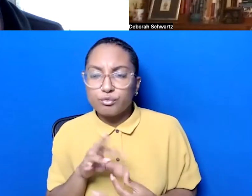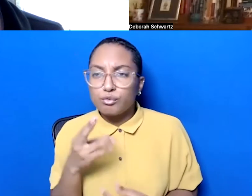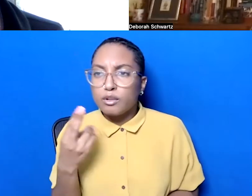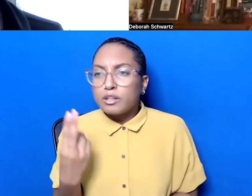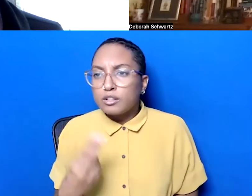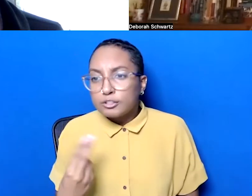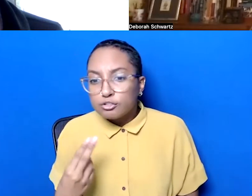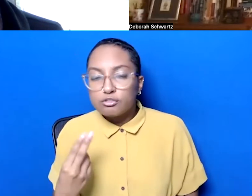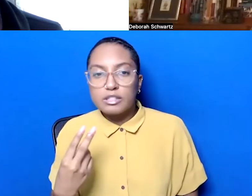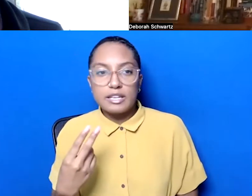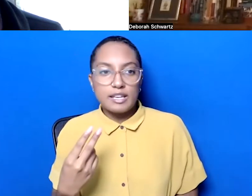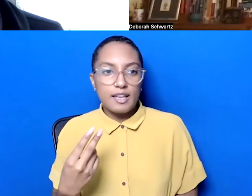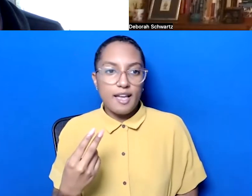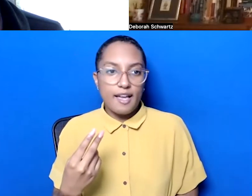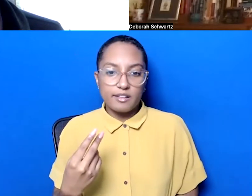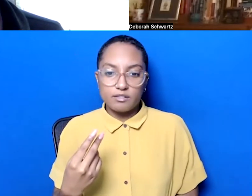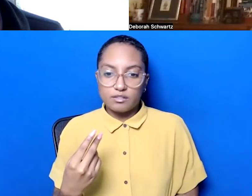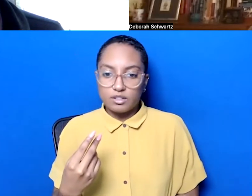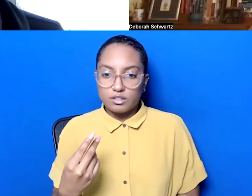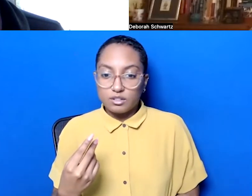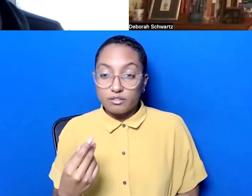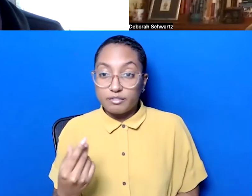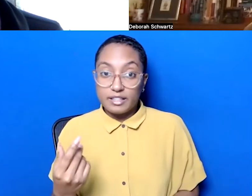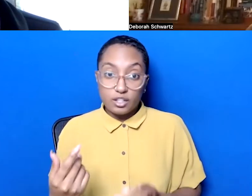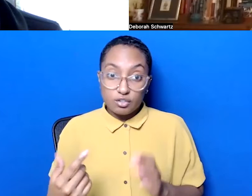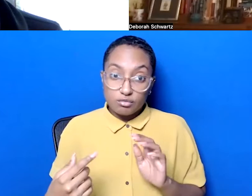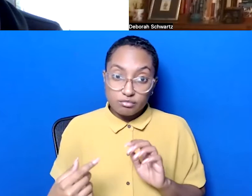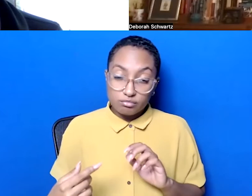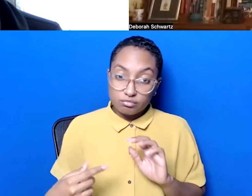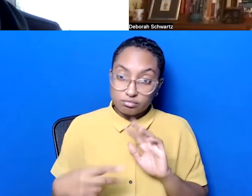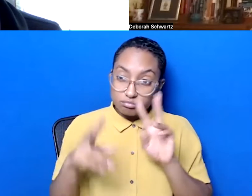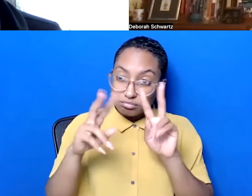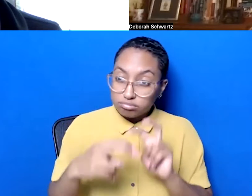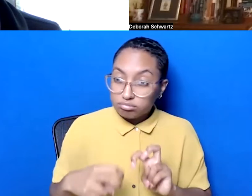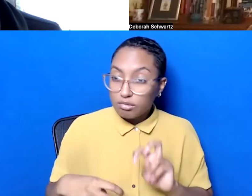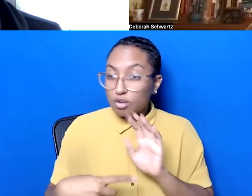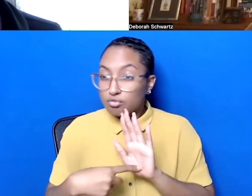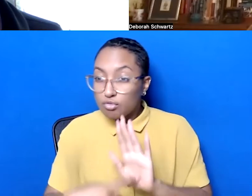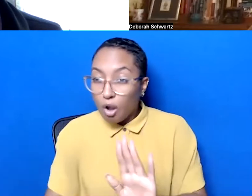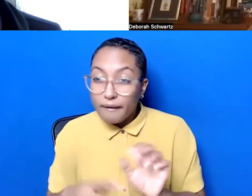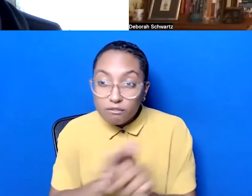you know, sort of recapturing what it really was, with all its complexity, is,